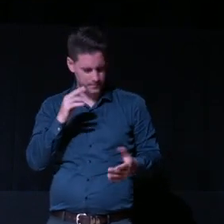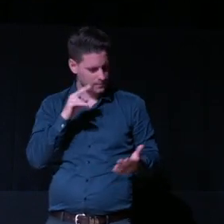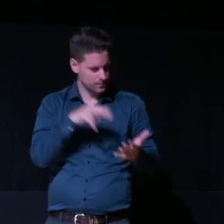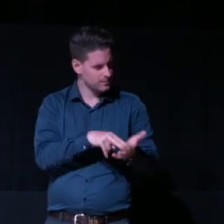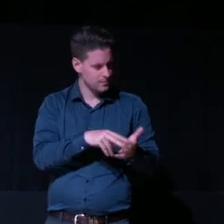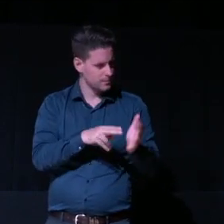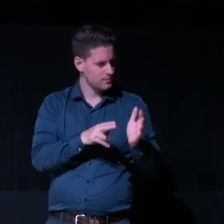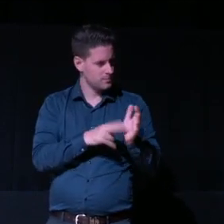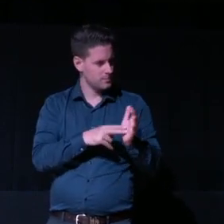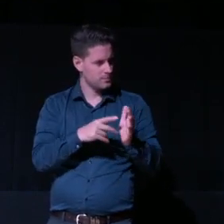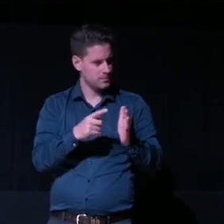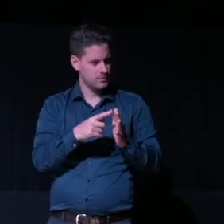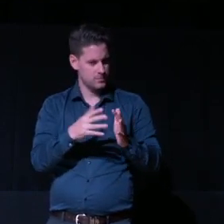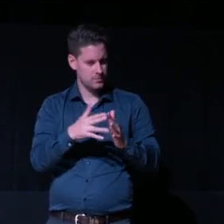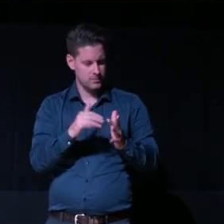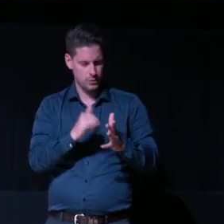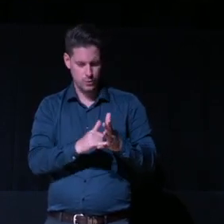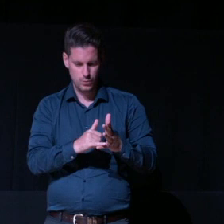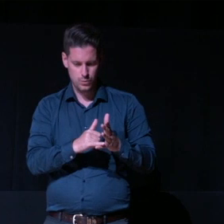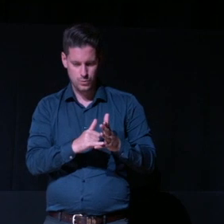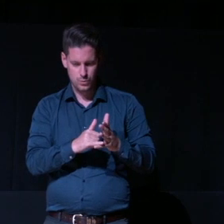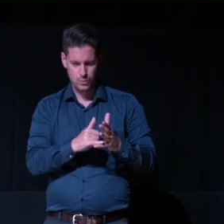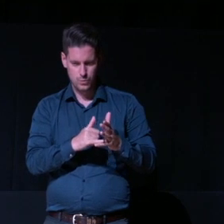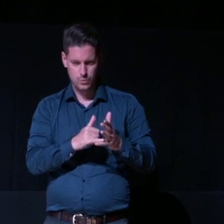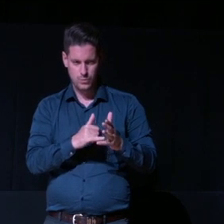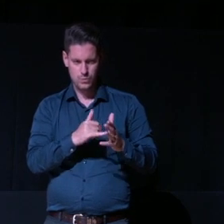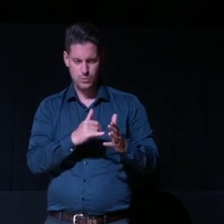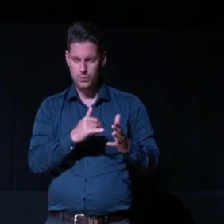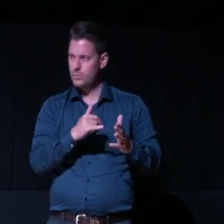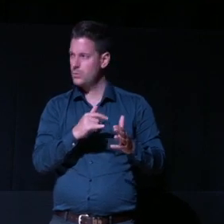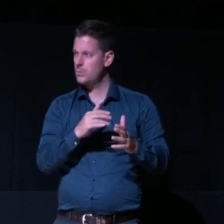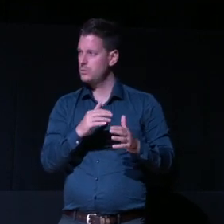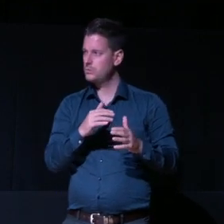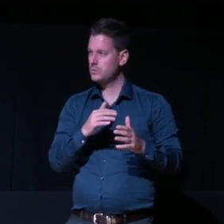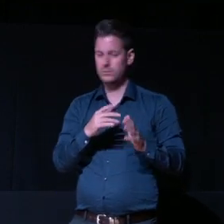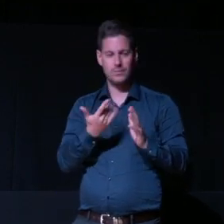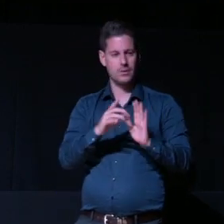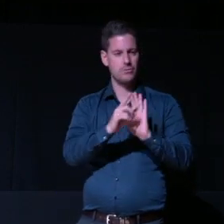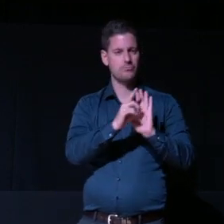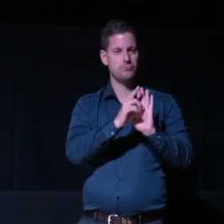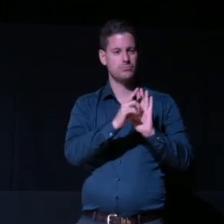recently about the amount of representation of of all sorts of different people people of color